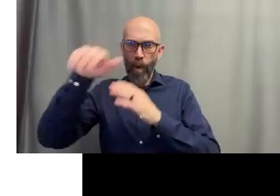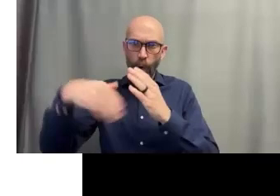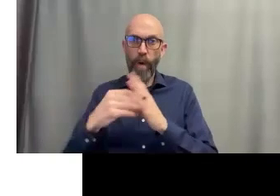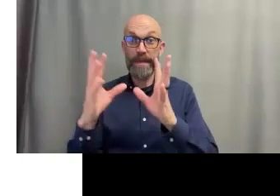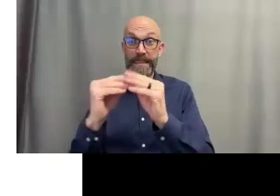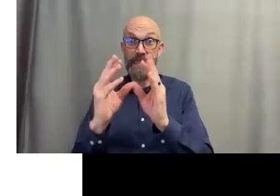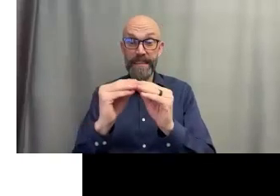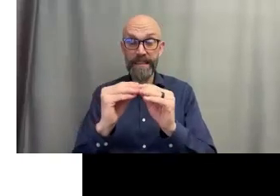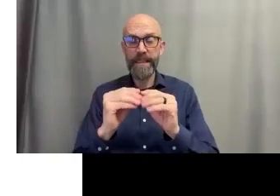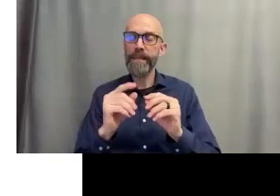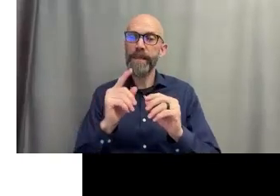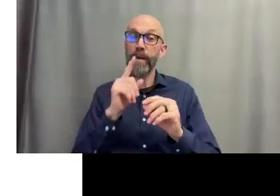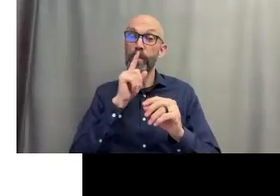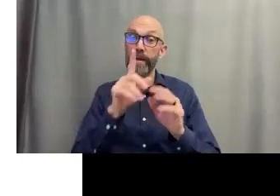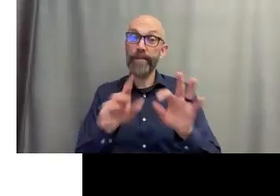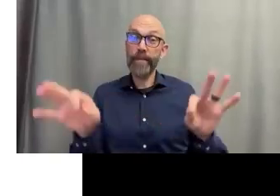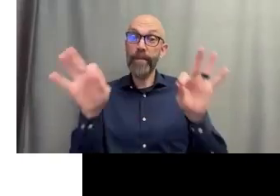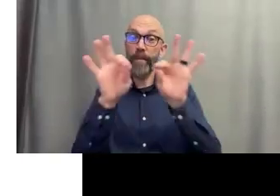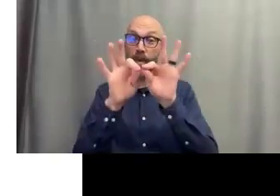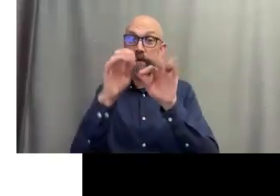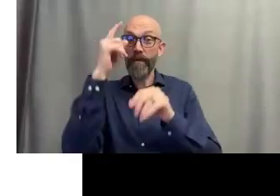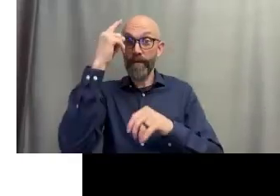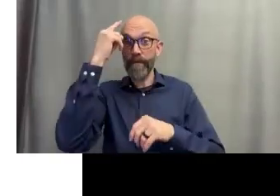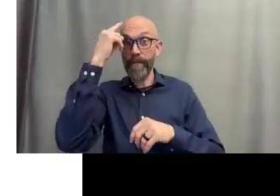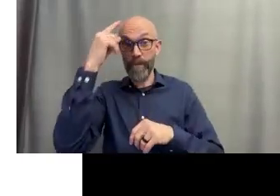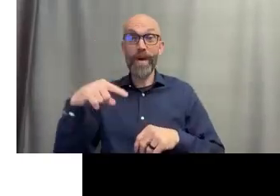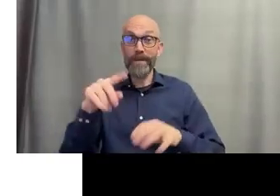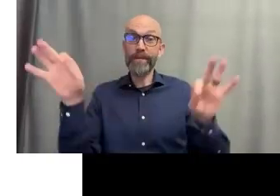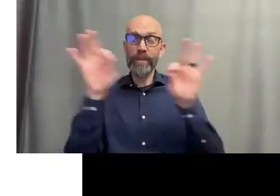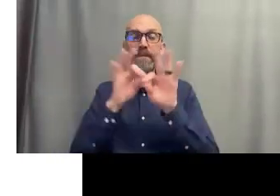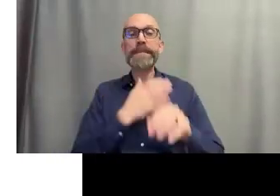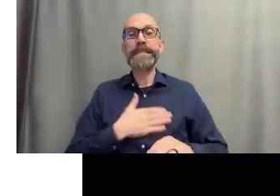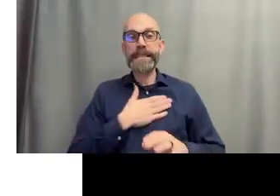This is really important for us. So please fill out the survey and,